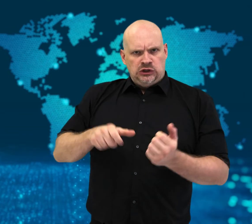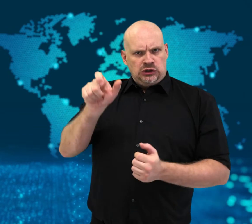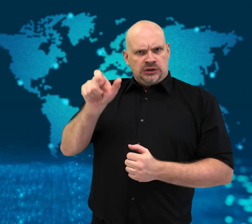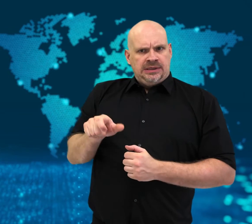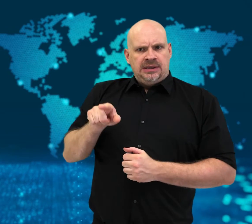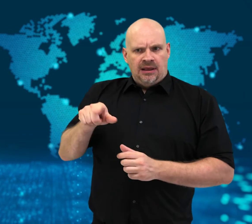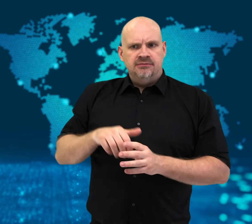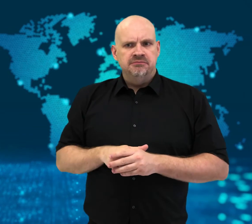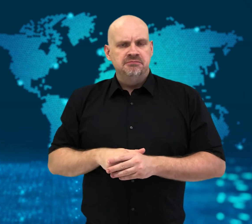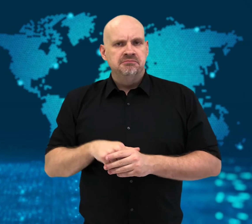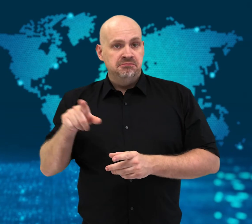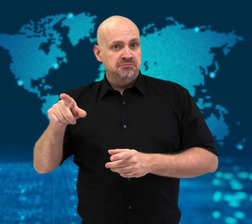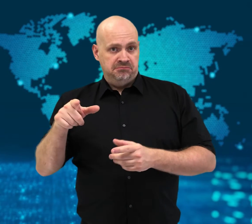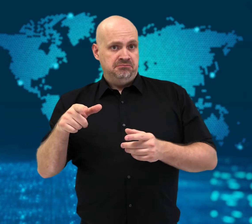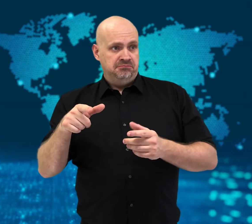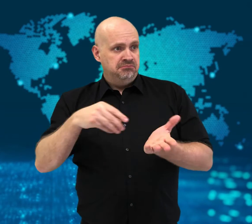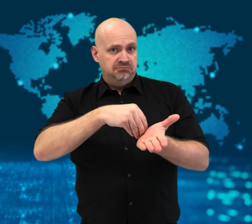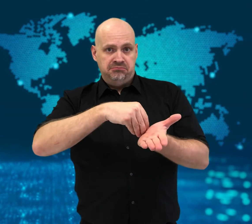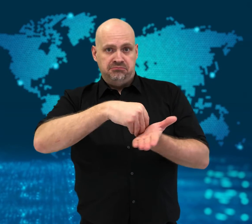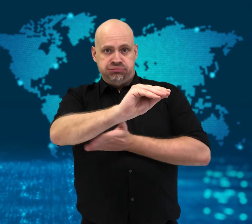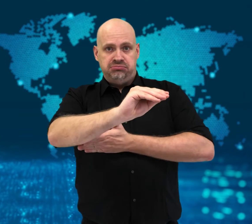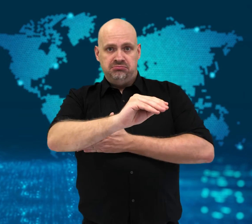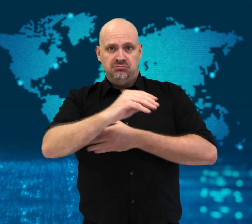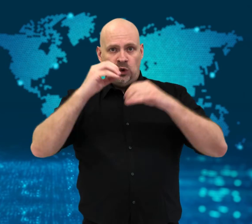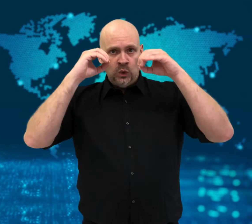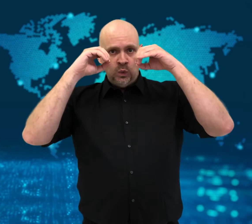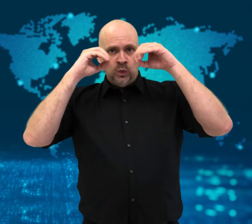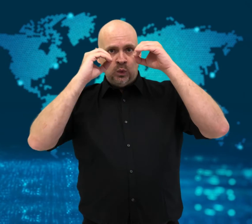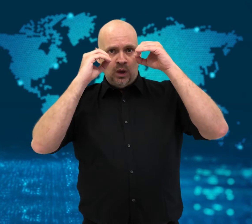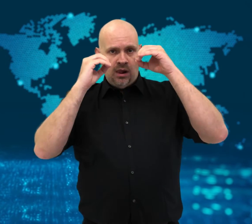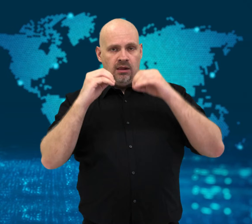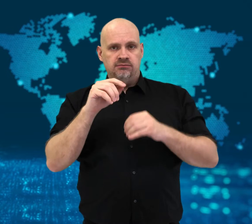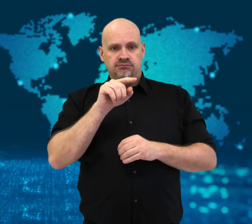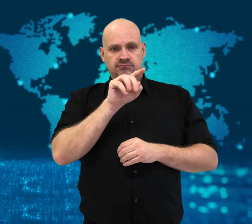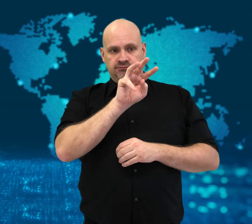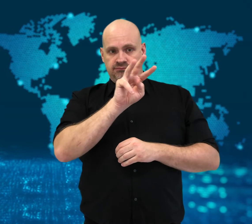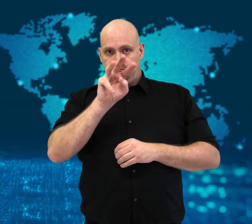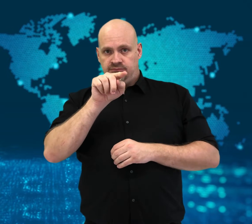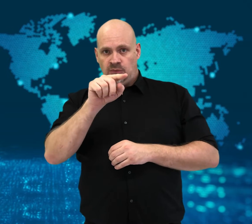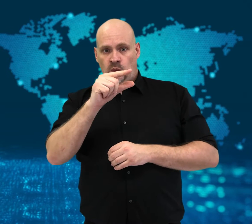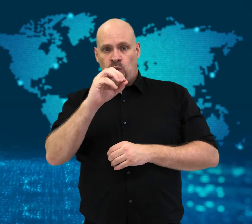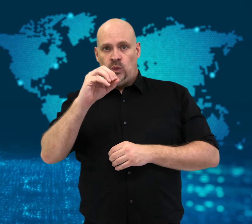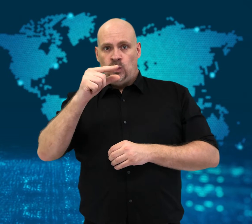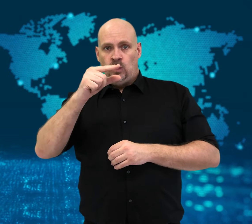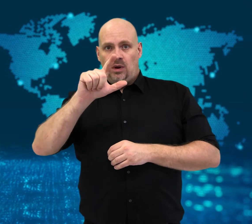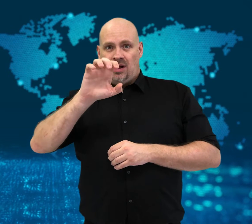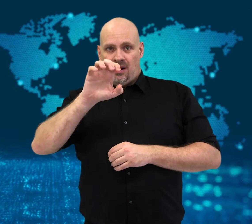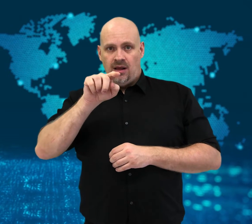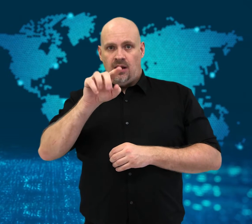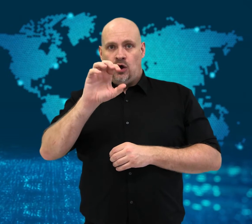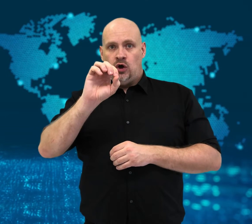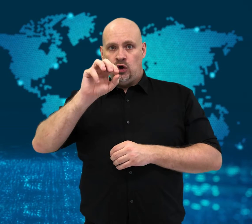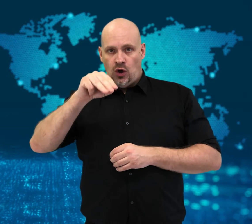Kurona found out that the website was experiencing an outage in